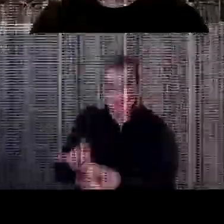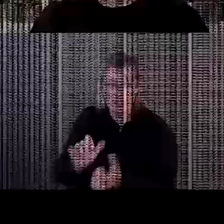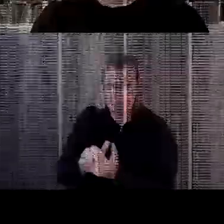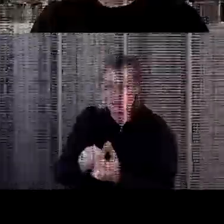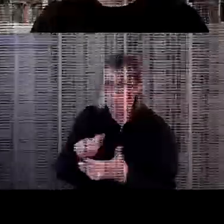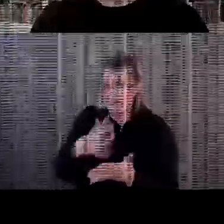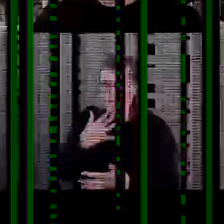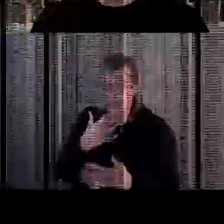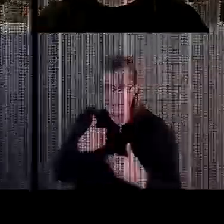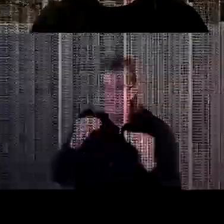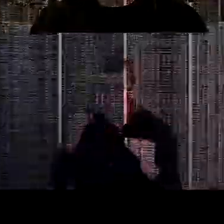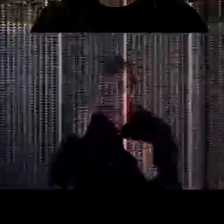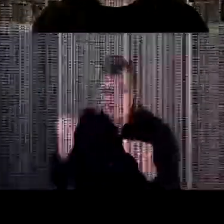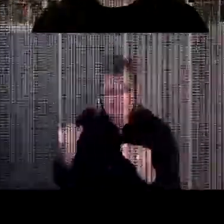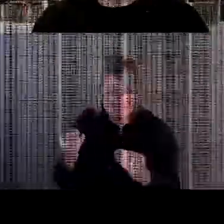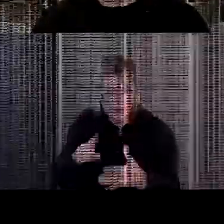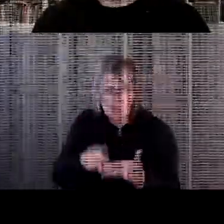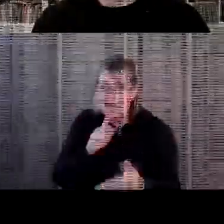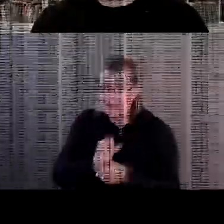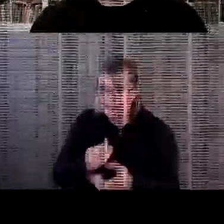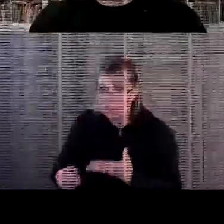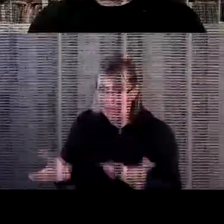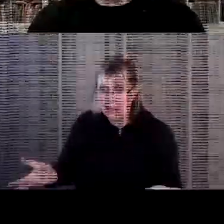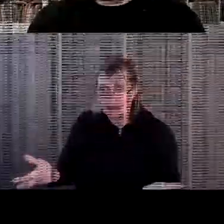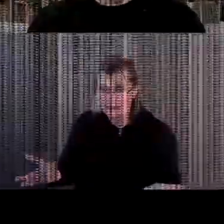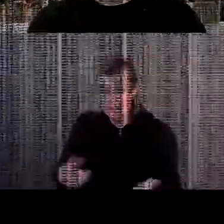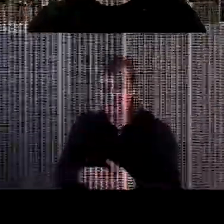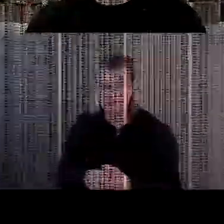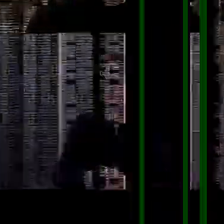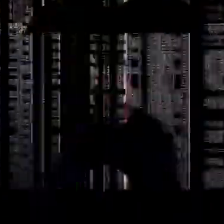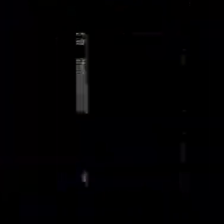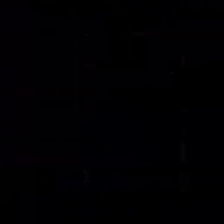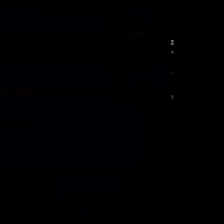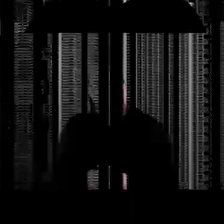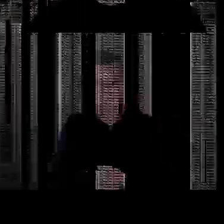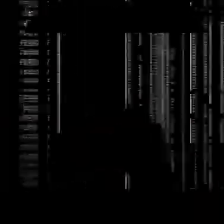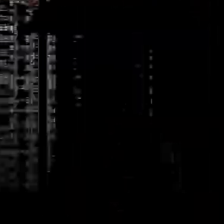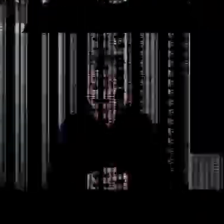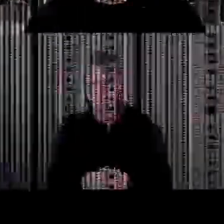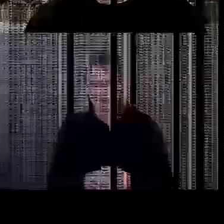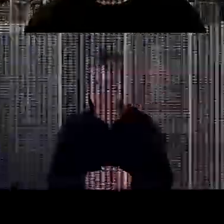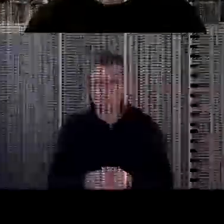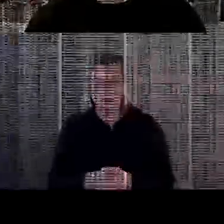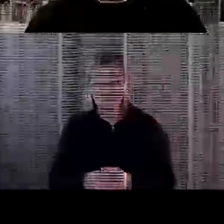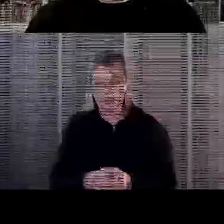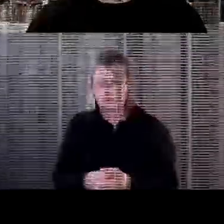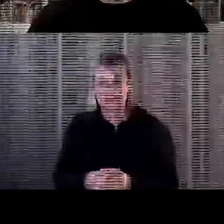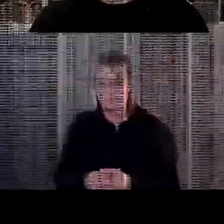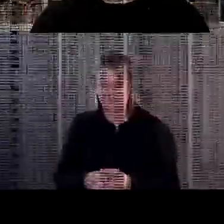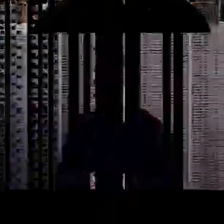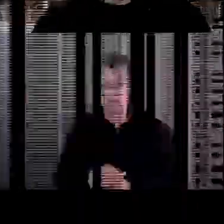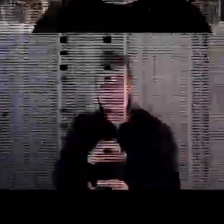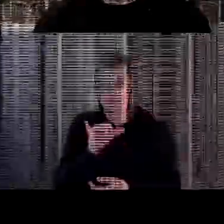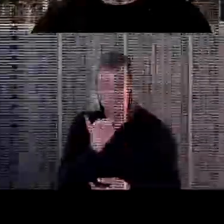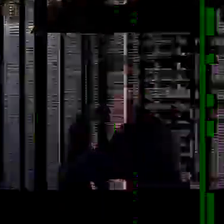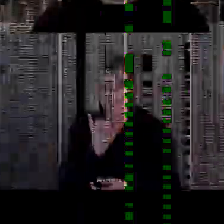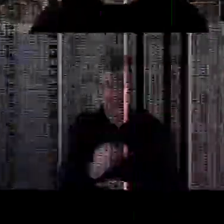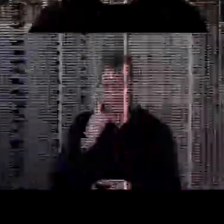so I had no idea what I was actually buying. >> Nic: I think that is for me one of these